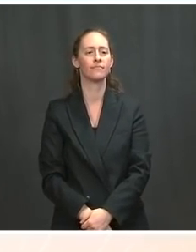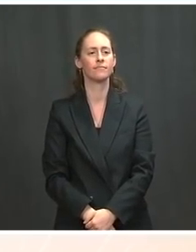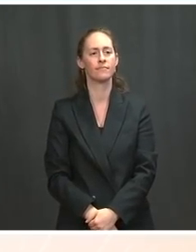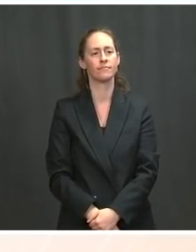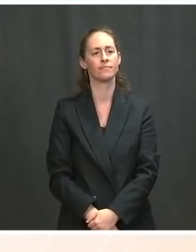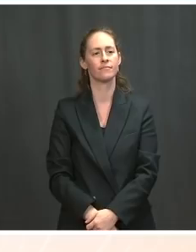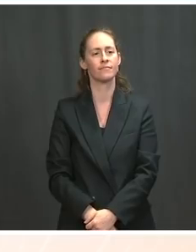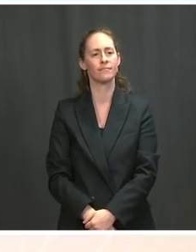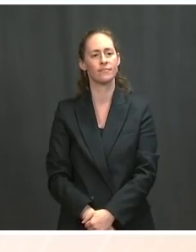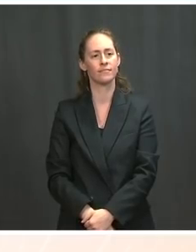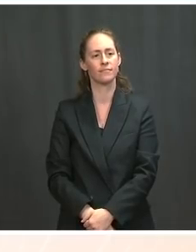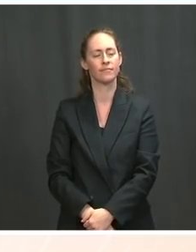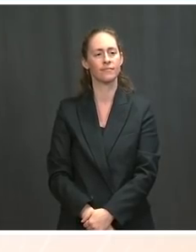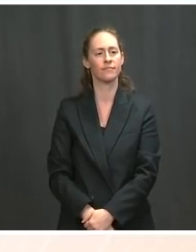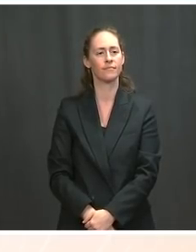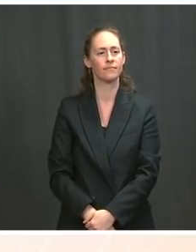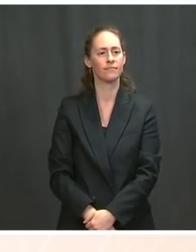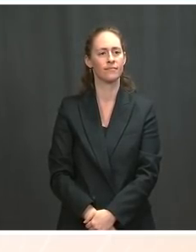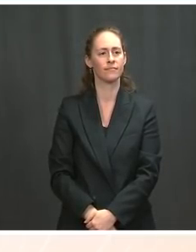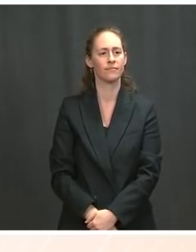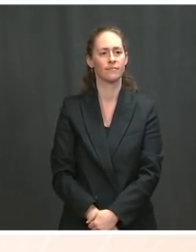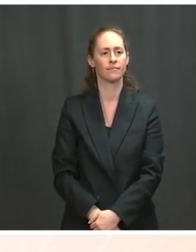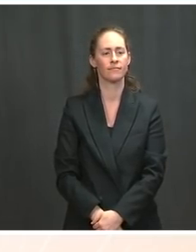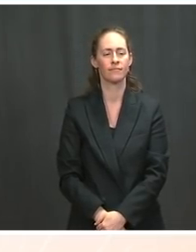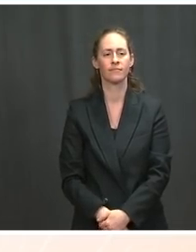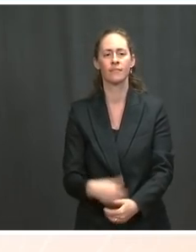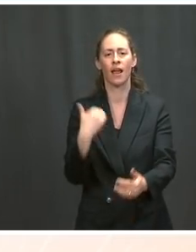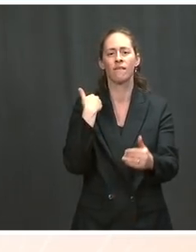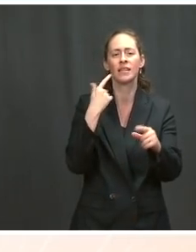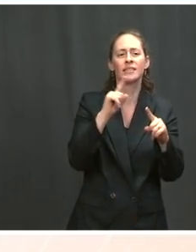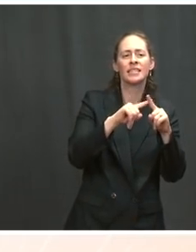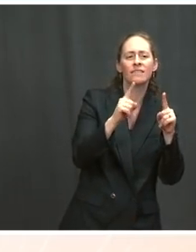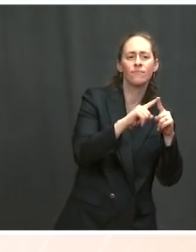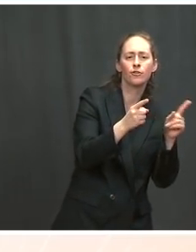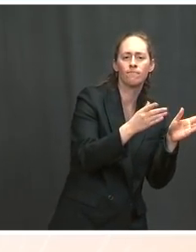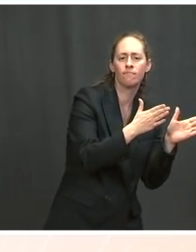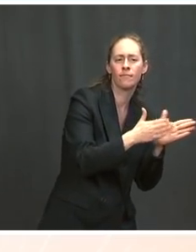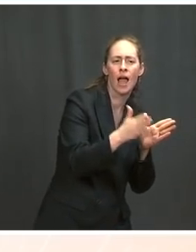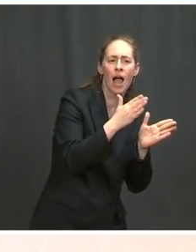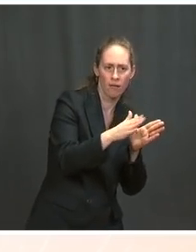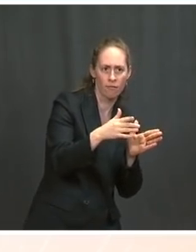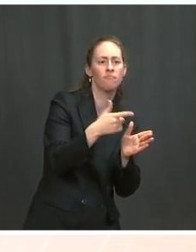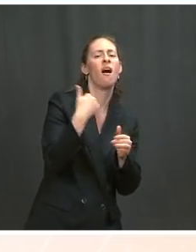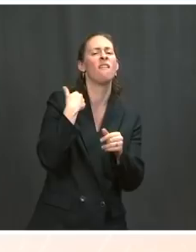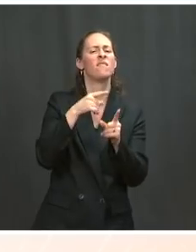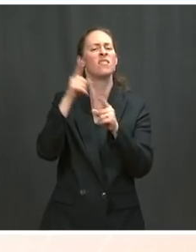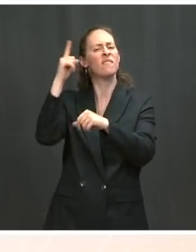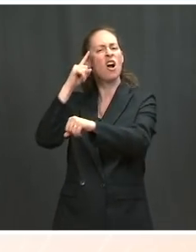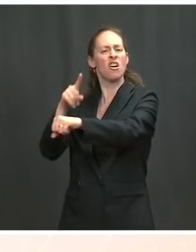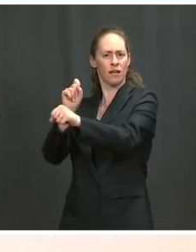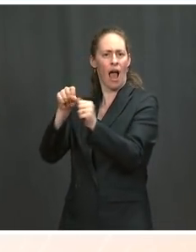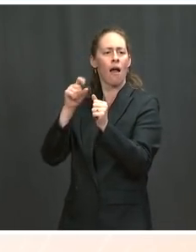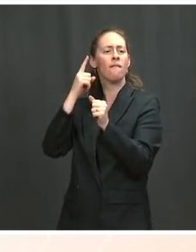what happens with economic numbers in the near term has no effect whatsoever on the President's decision to pursue those going forward?